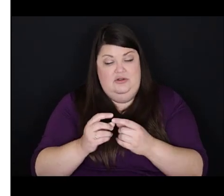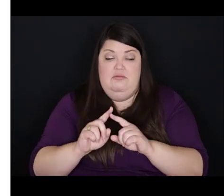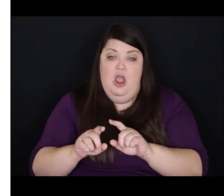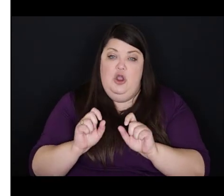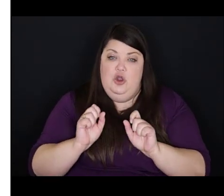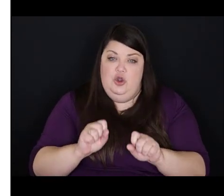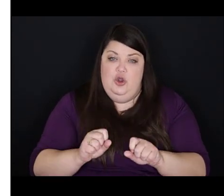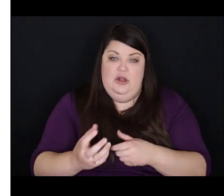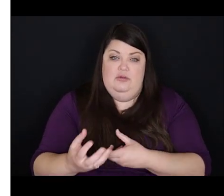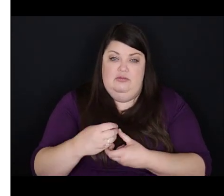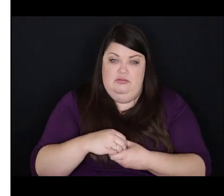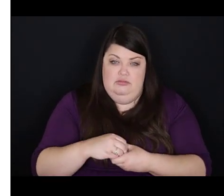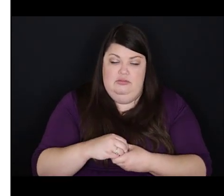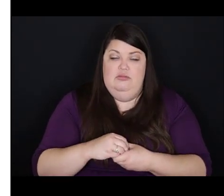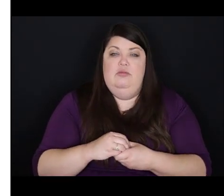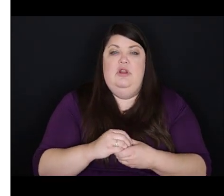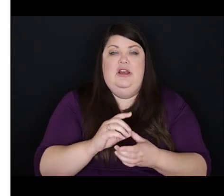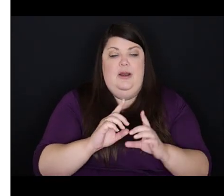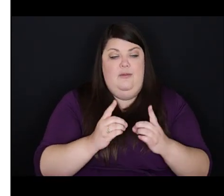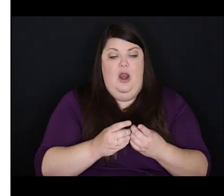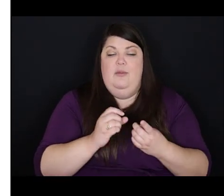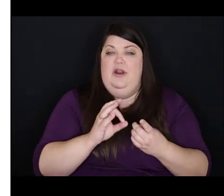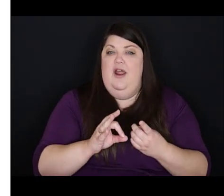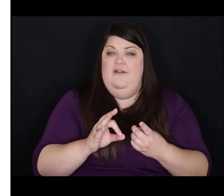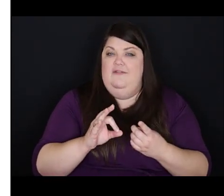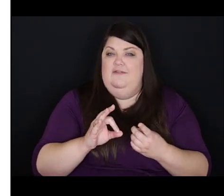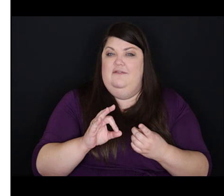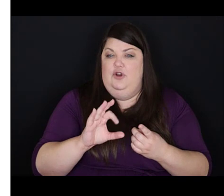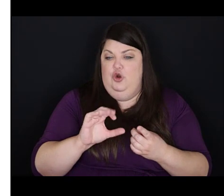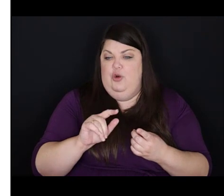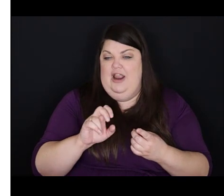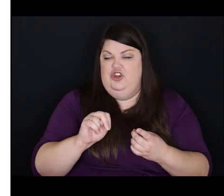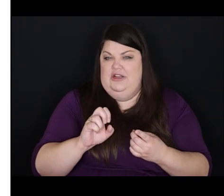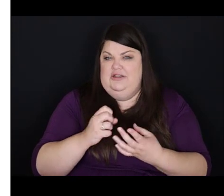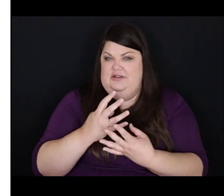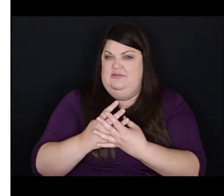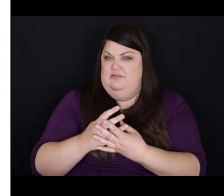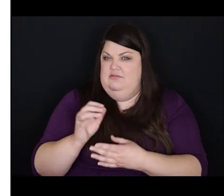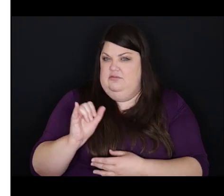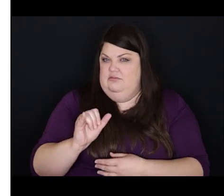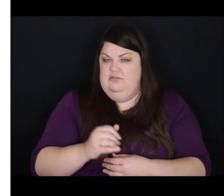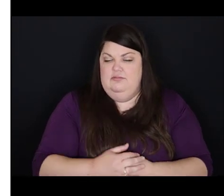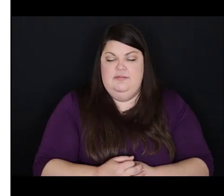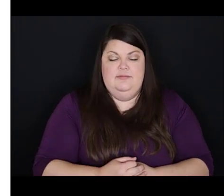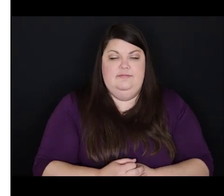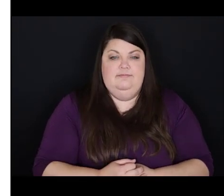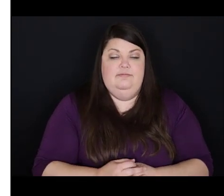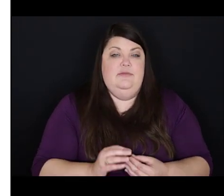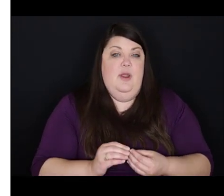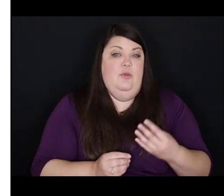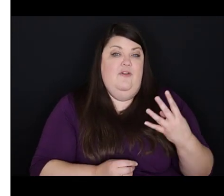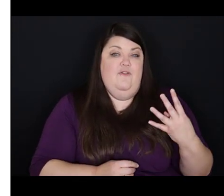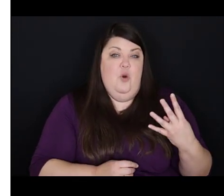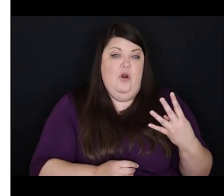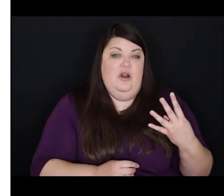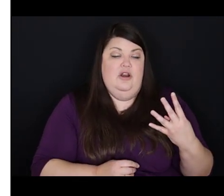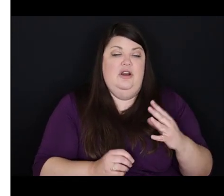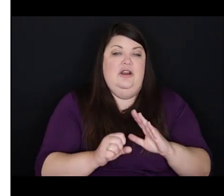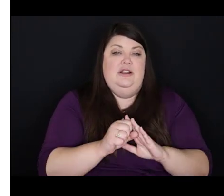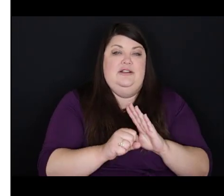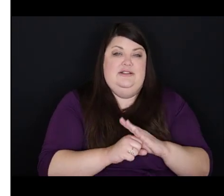include the Department of Corrections, for example. (4) State use contracting programs;